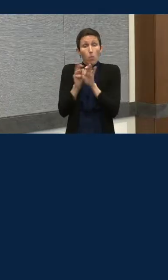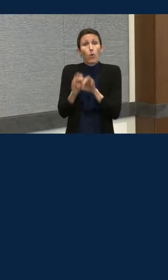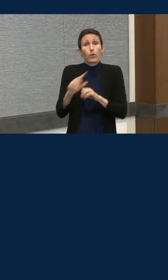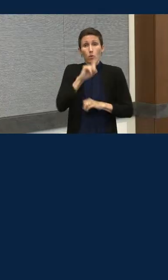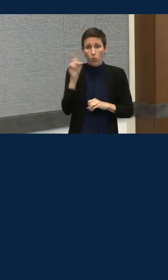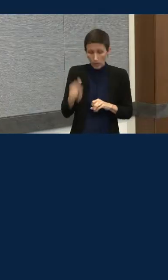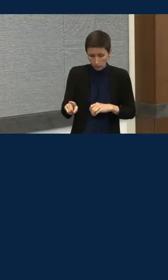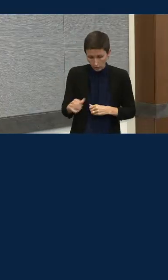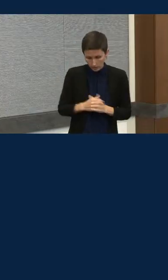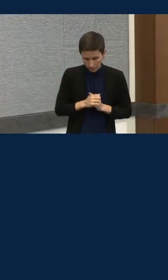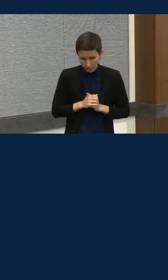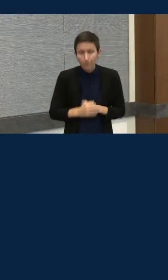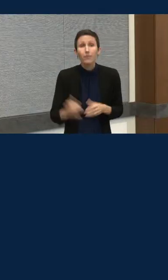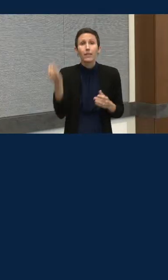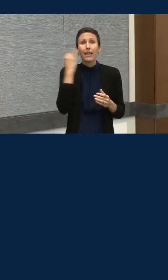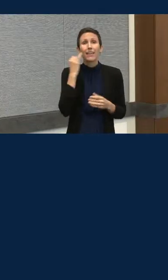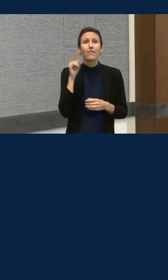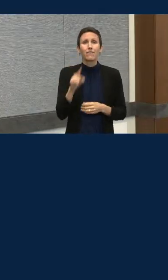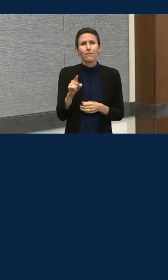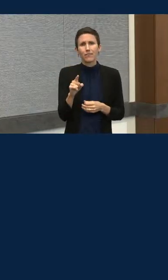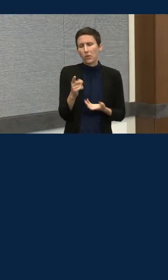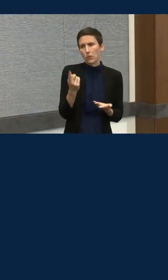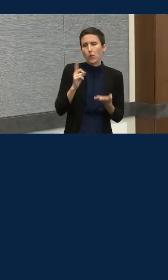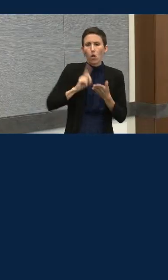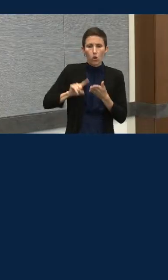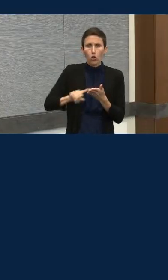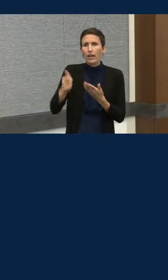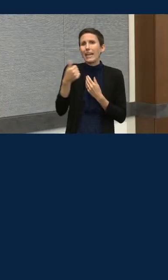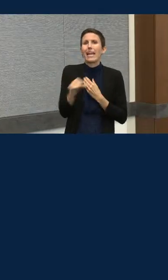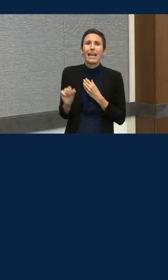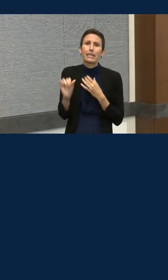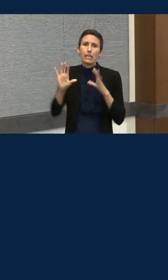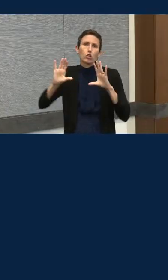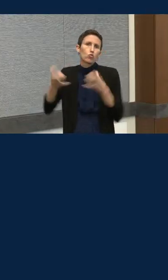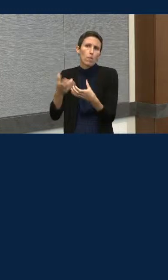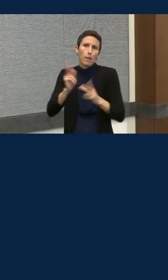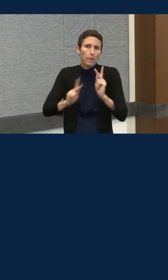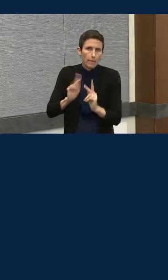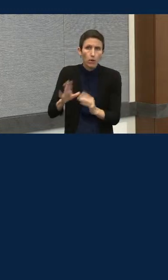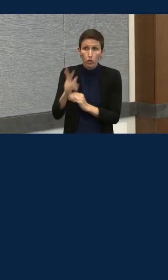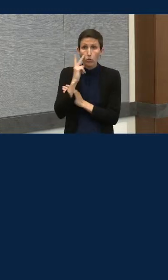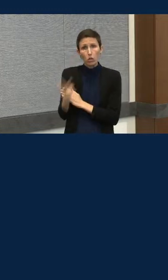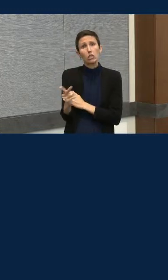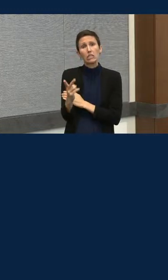you look at any particular given population you will see sort of